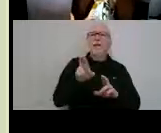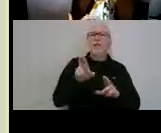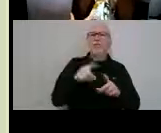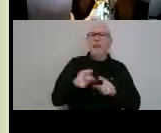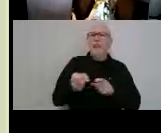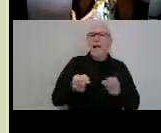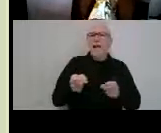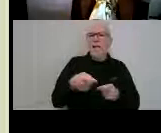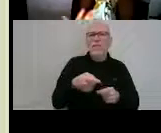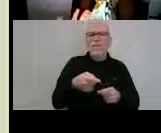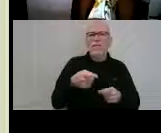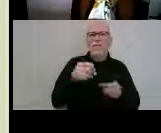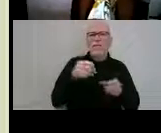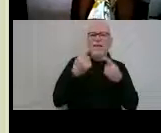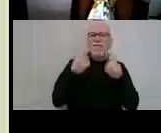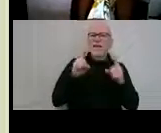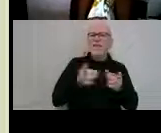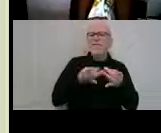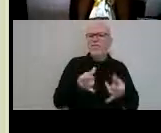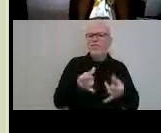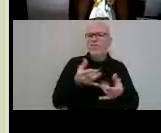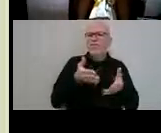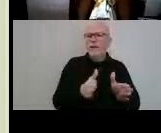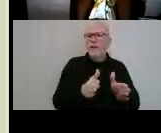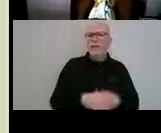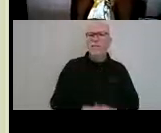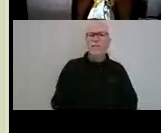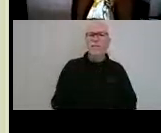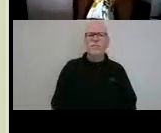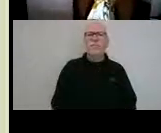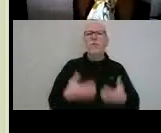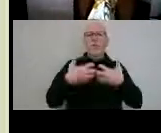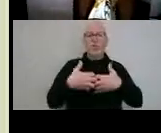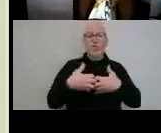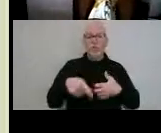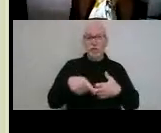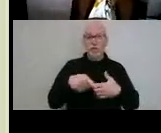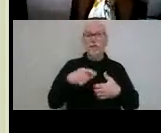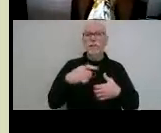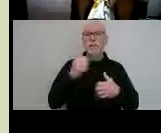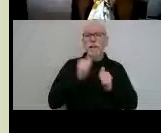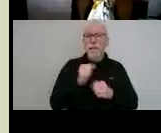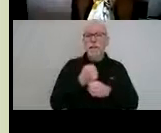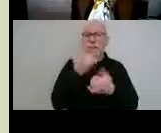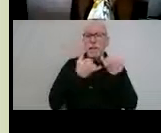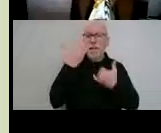at an effective and efficient pace. And machines get things wrong because they're made by people.